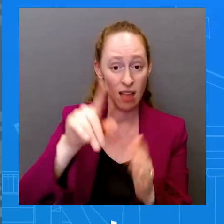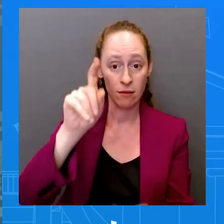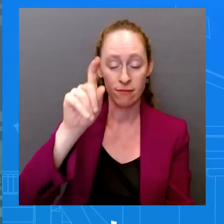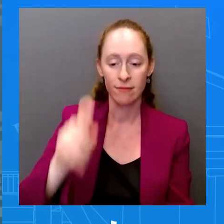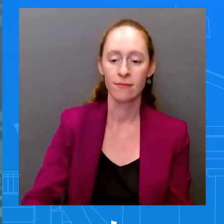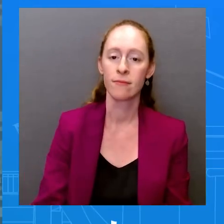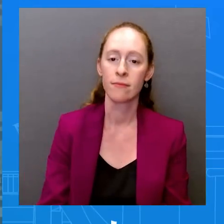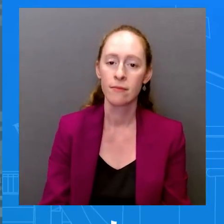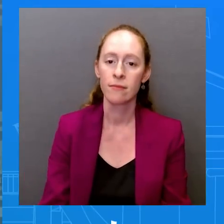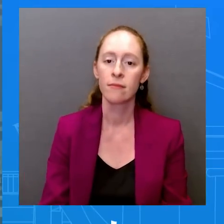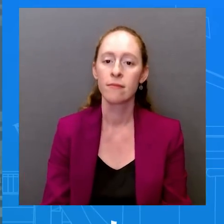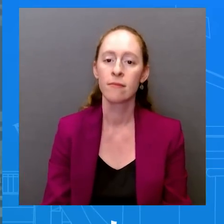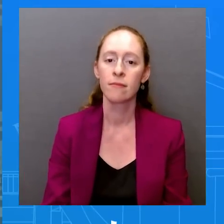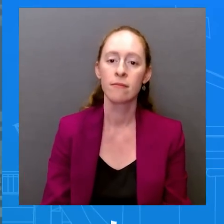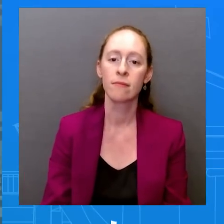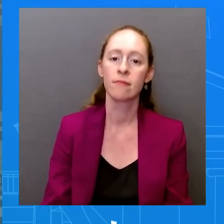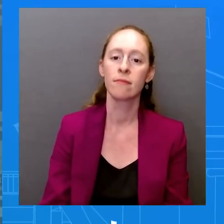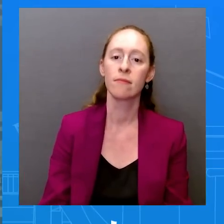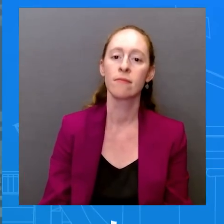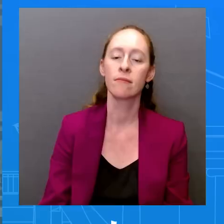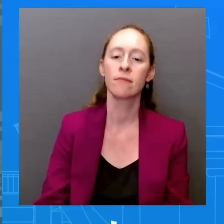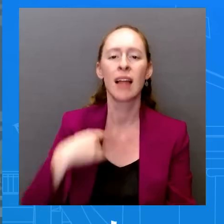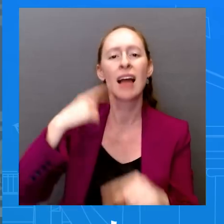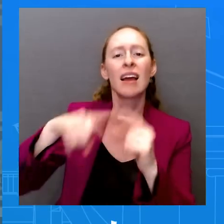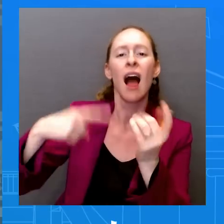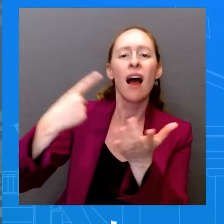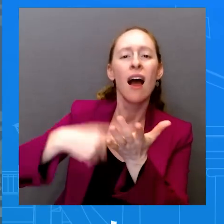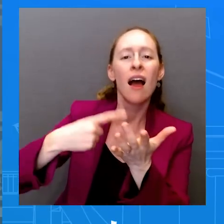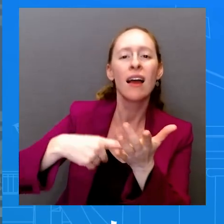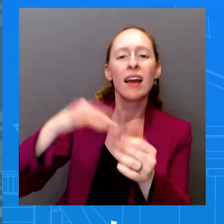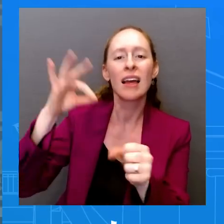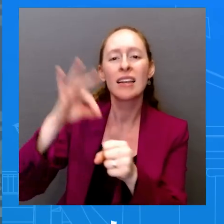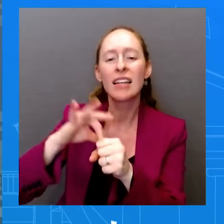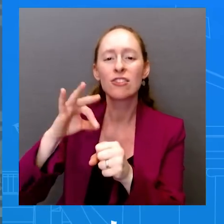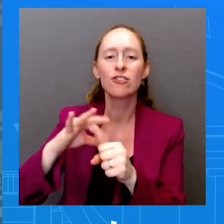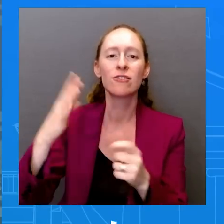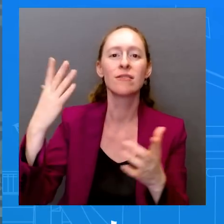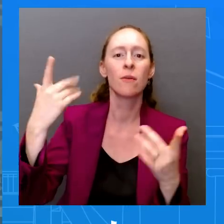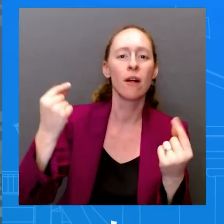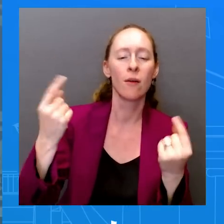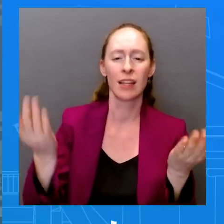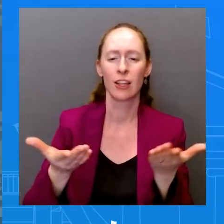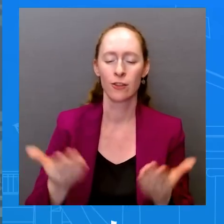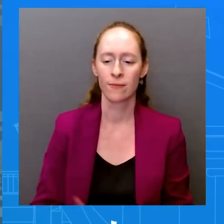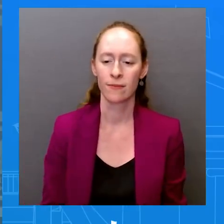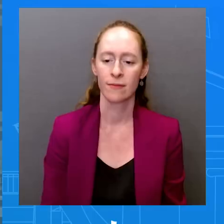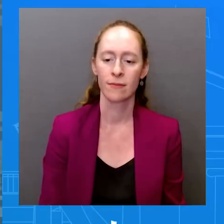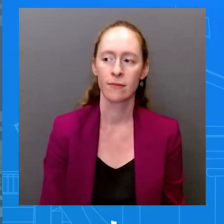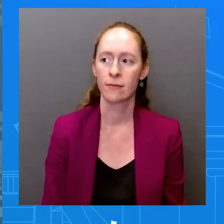from where I stand and in this position. We put out a memo in August laying out what --